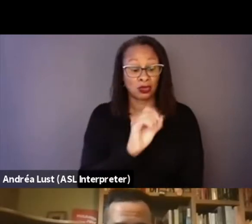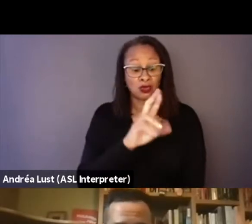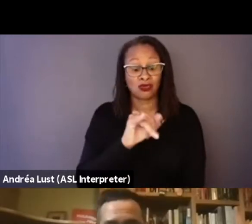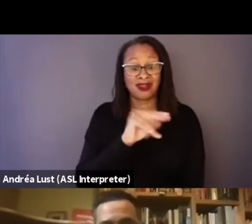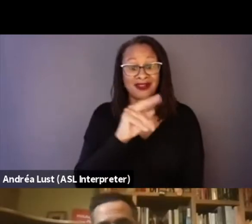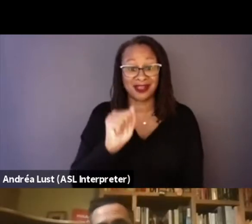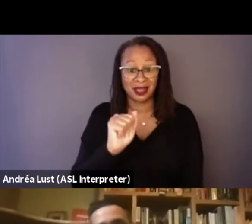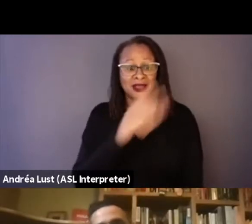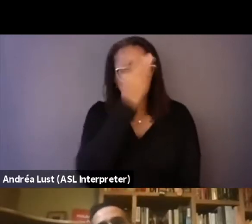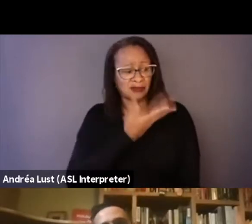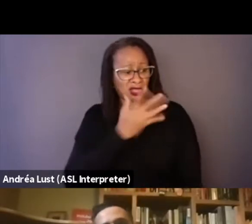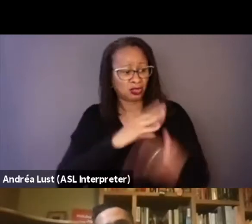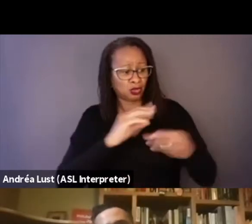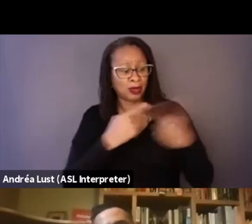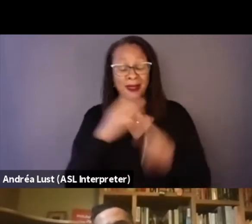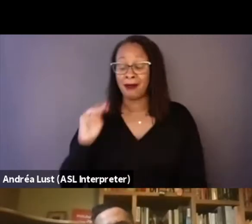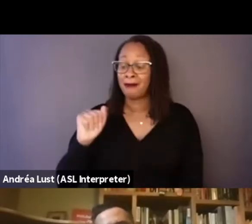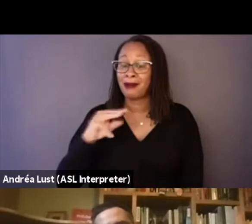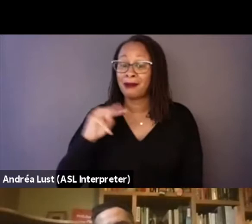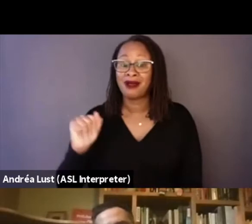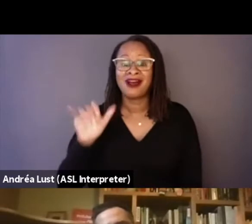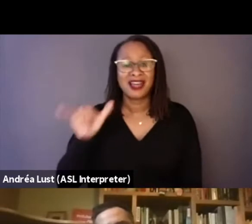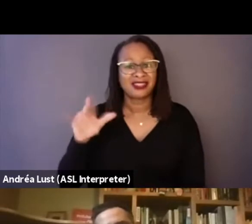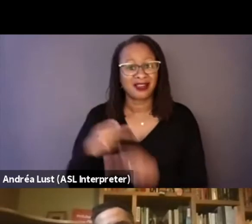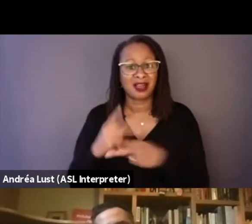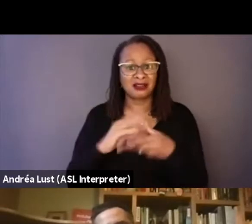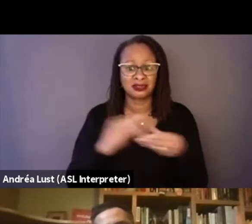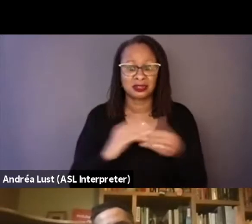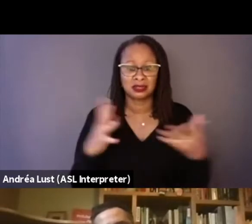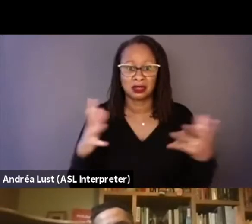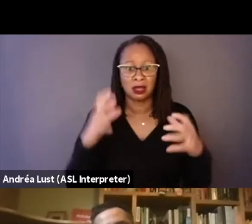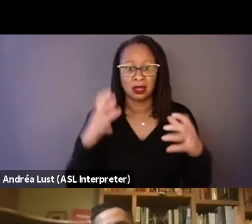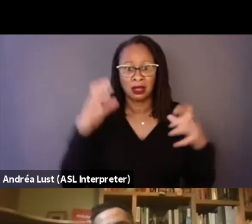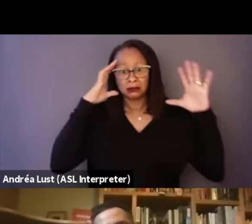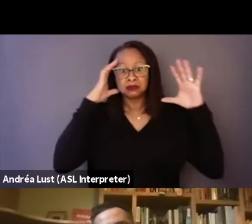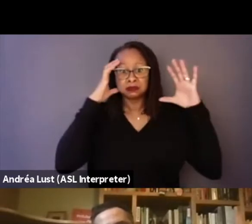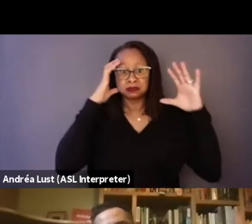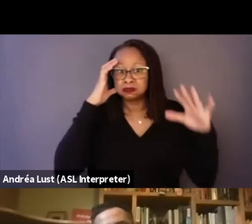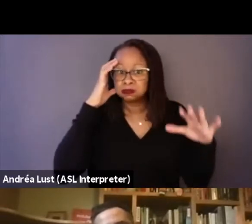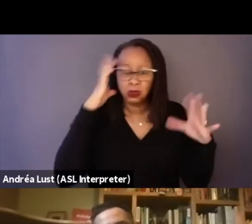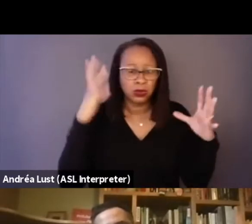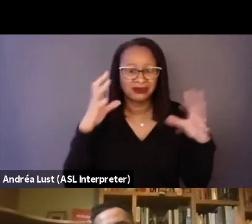and this is the kind of story to blow your mind because it's really, really powerful.